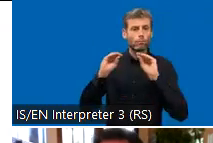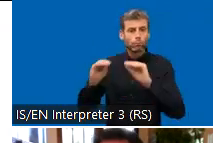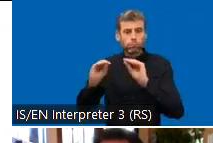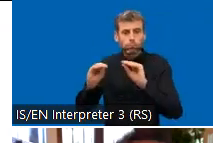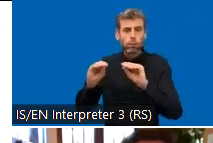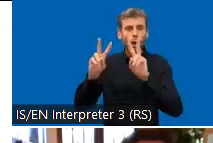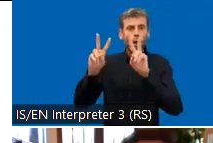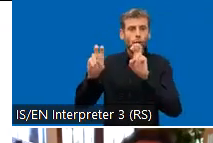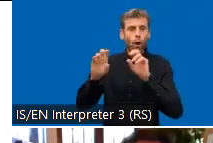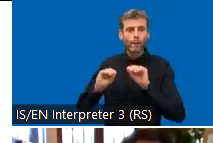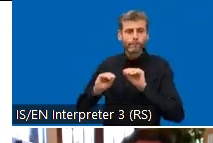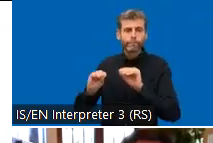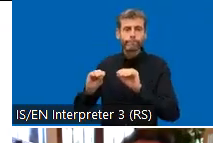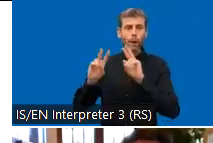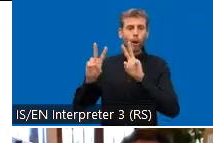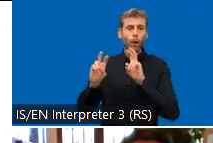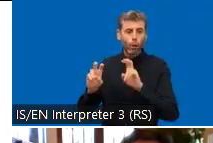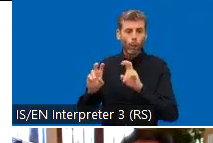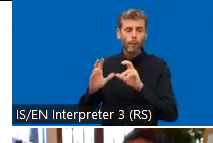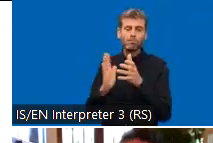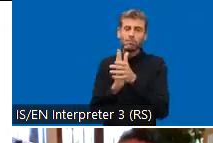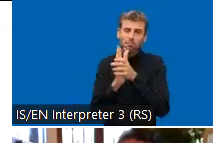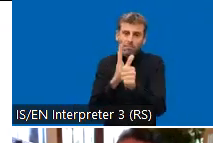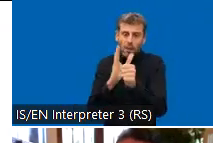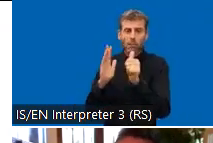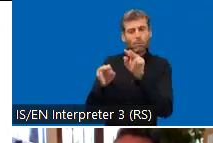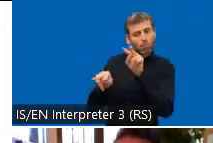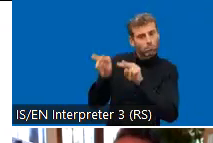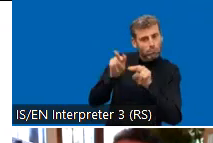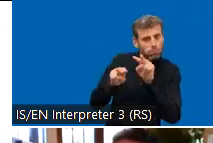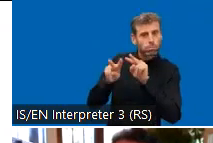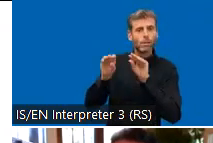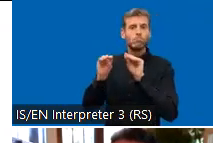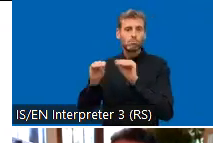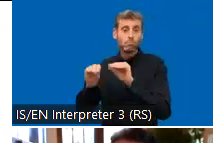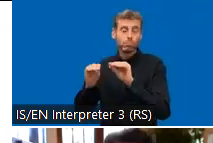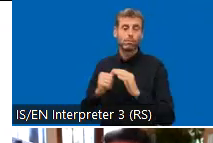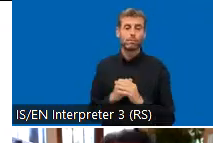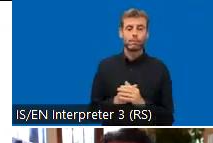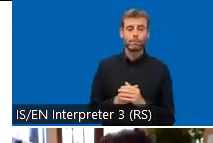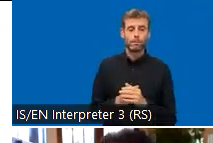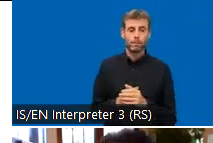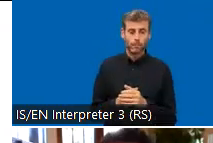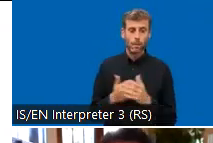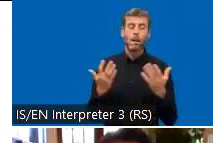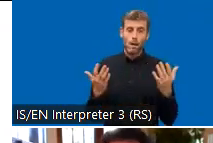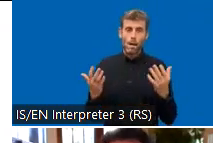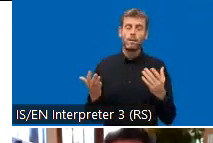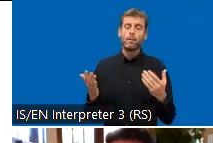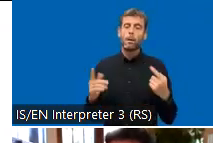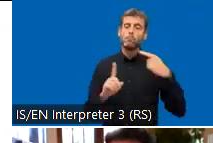and we are being asked to actually look into, through developing business cases, additional